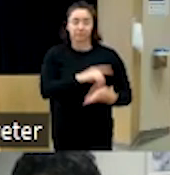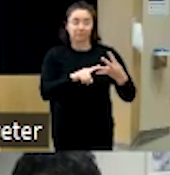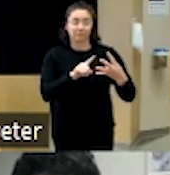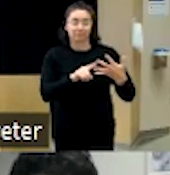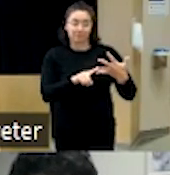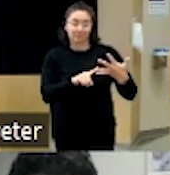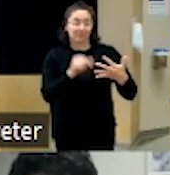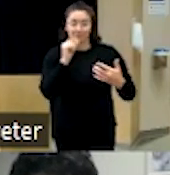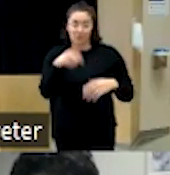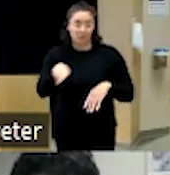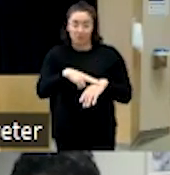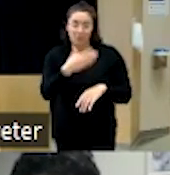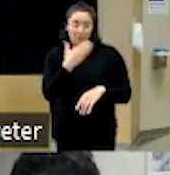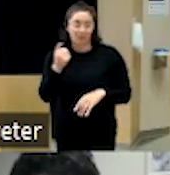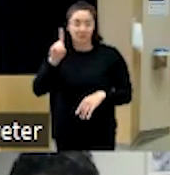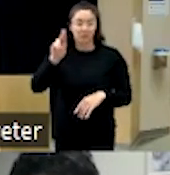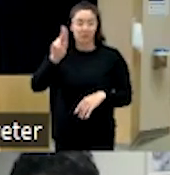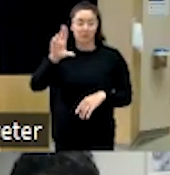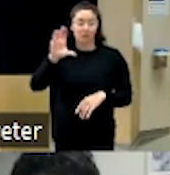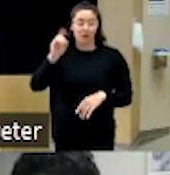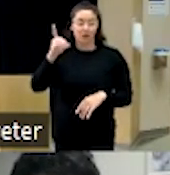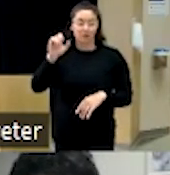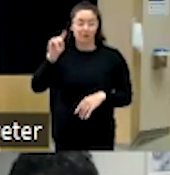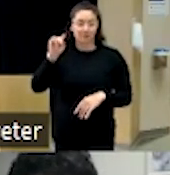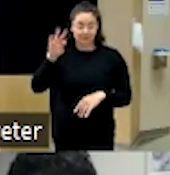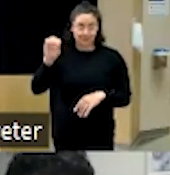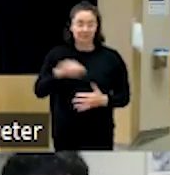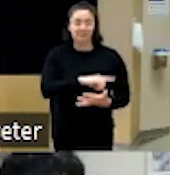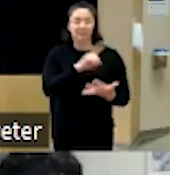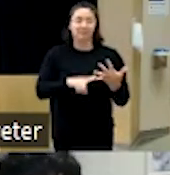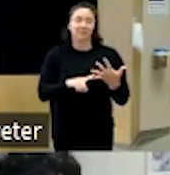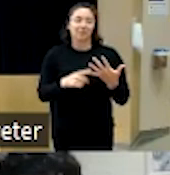um pain research is necessary to understand and subgroup patients better and understand